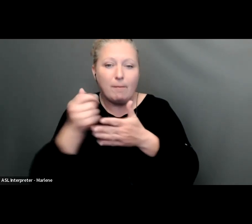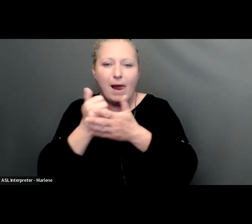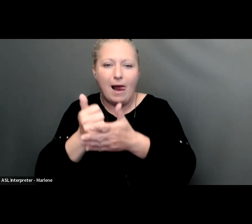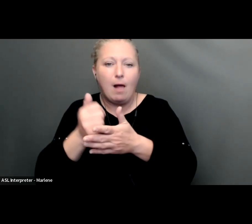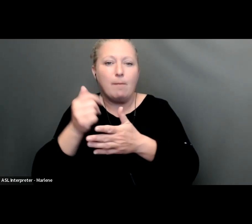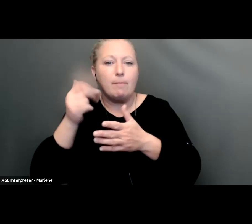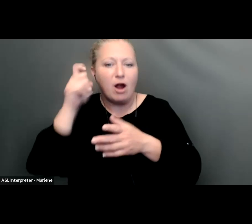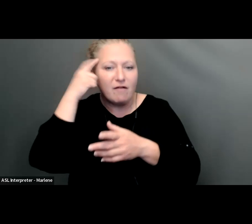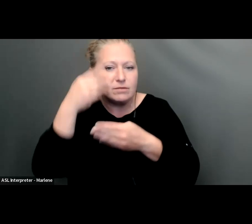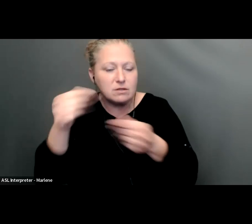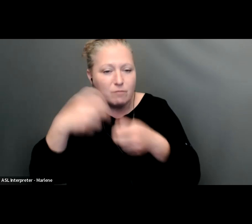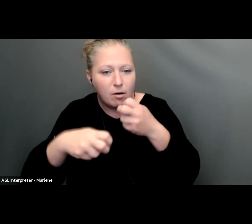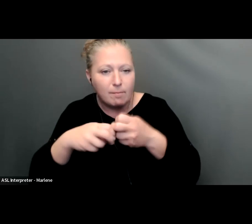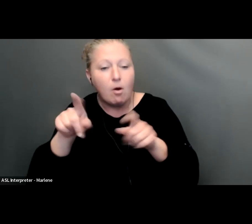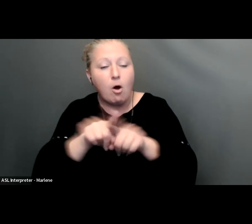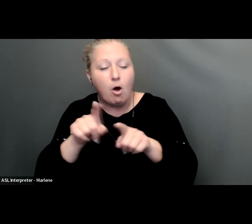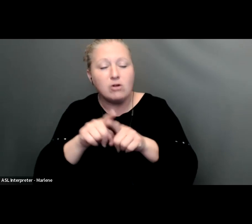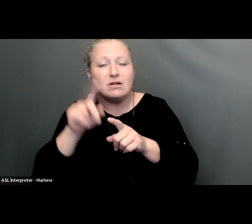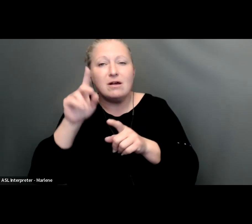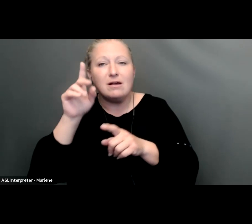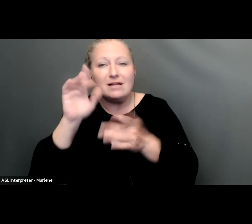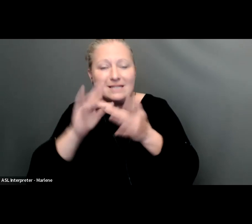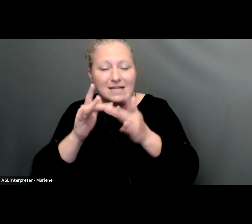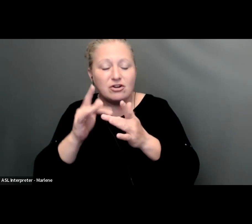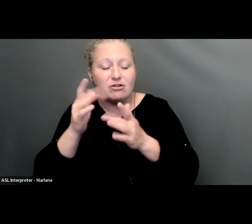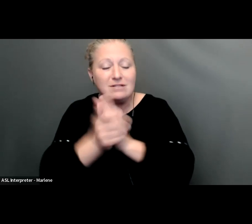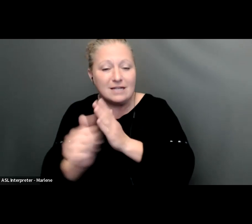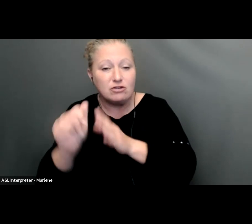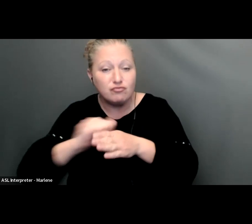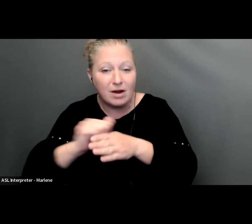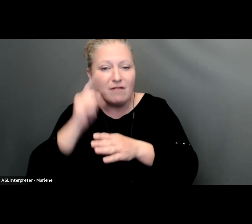also providing advanced digital skills training to underrepresented groups and ultimately